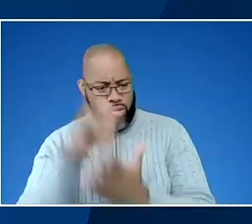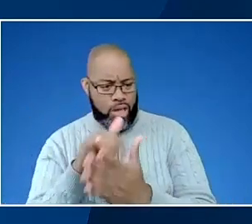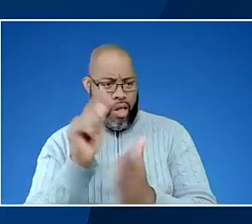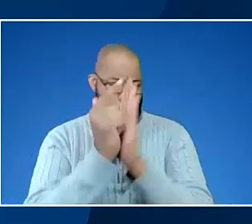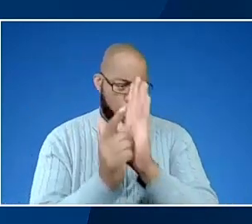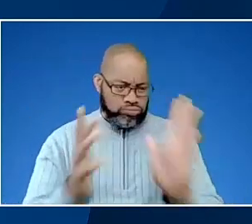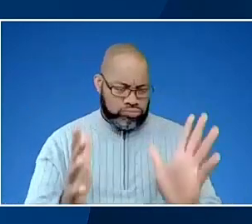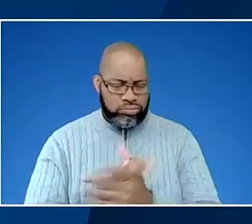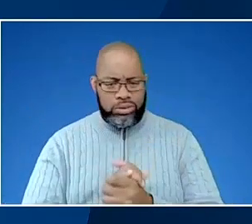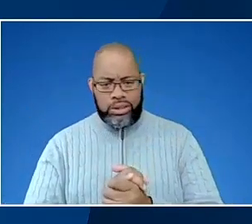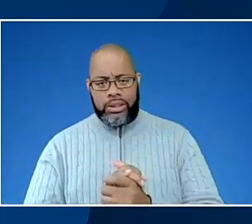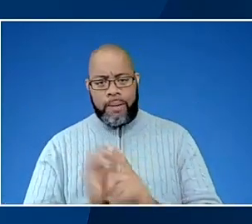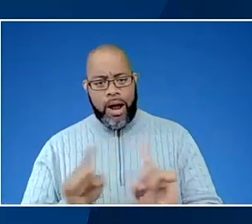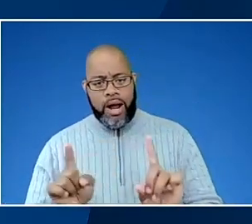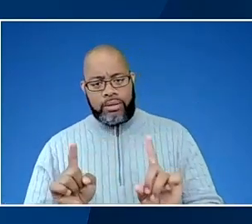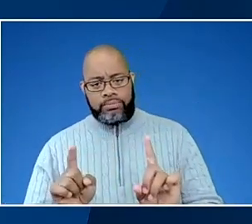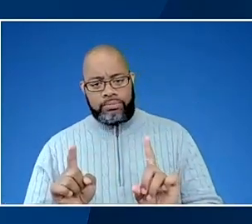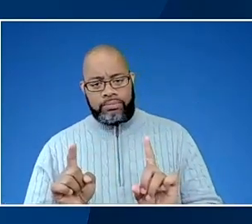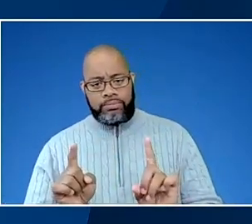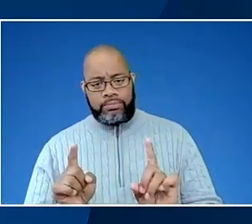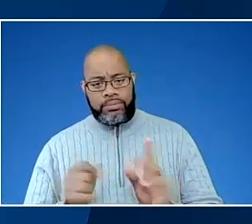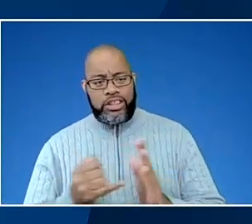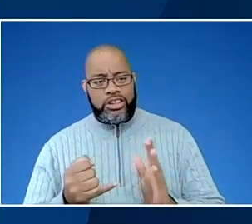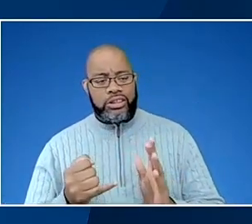But I just really do hate that.